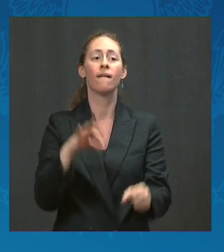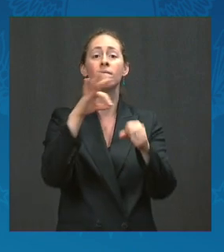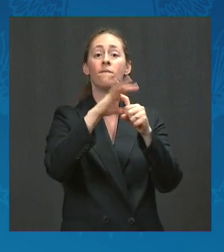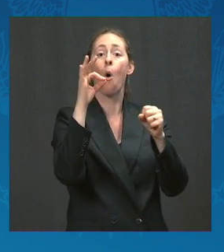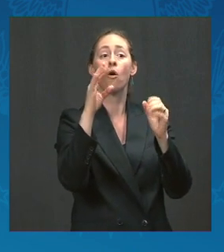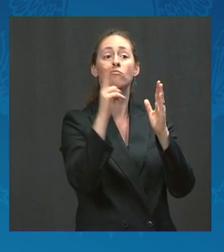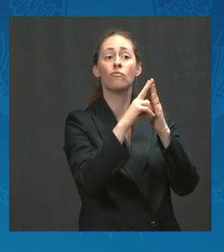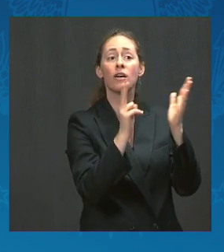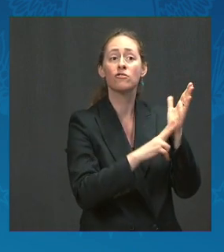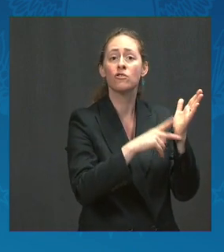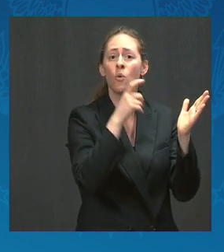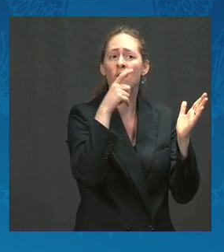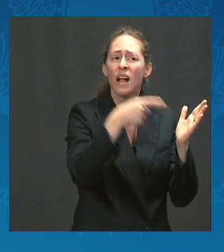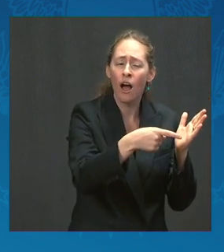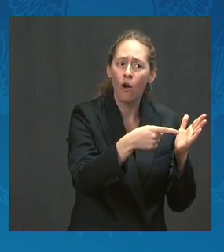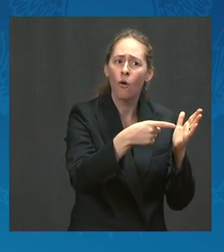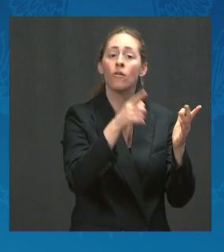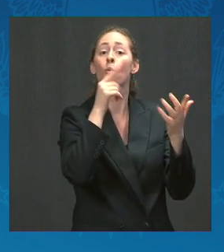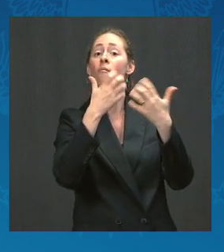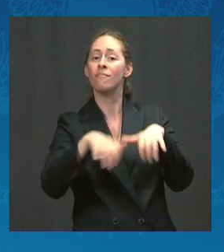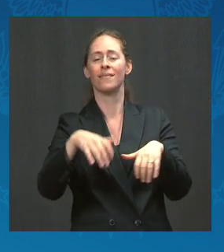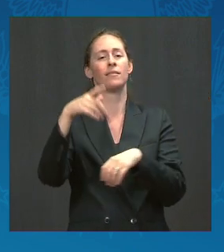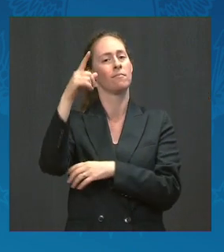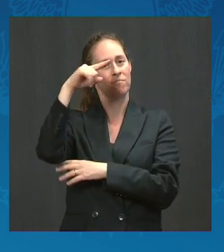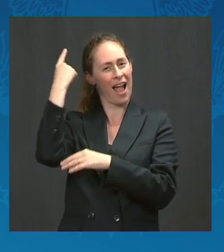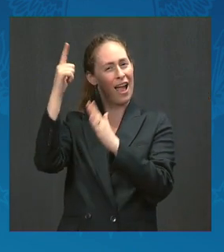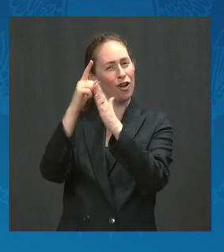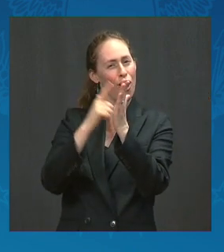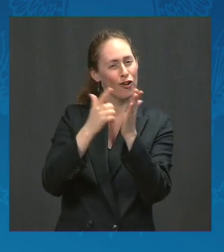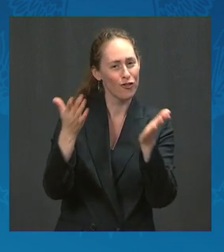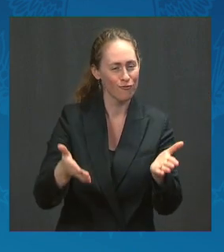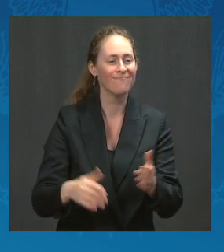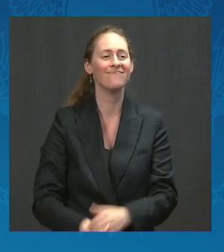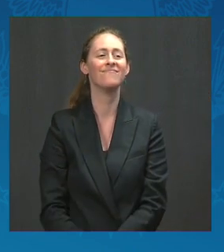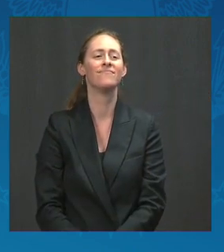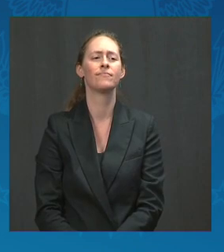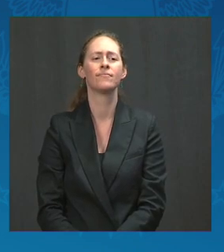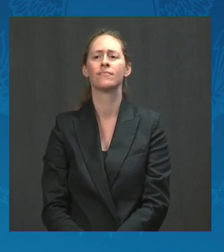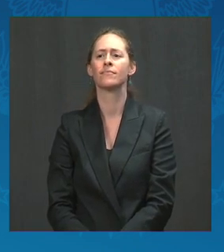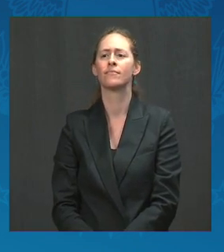When blood was being shed on the Edmund Pettus Bridge, when the Voting Rights Act